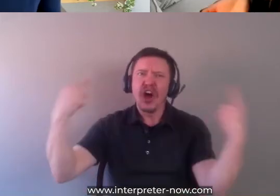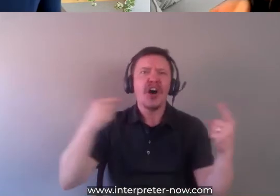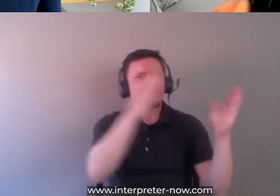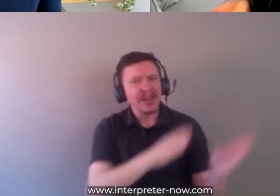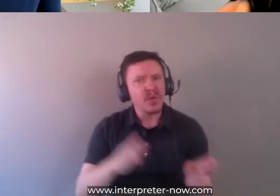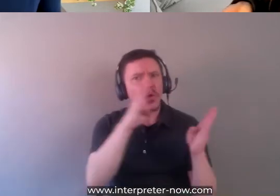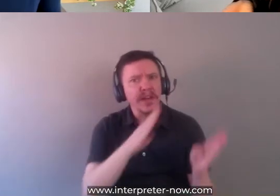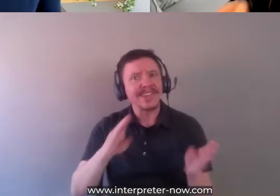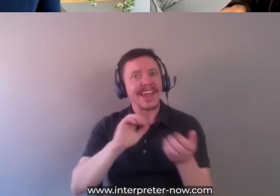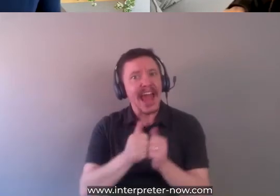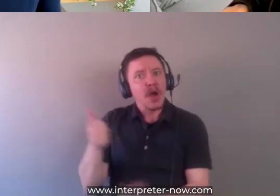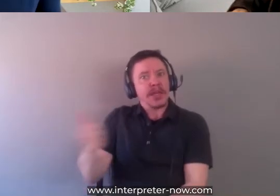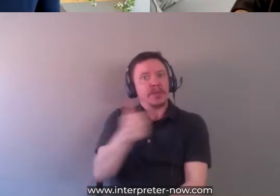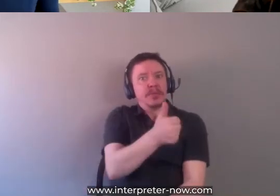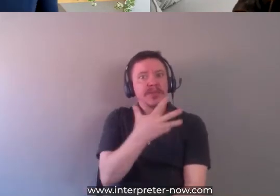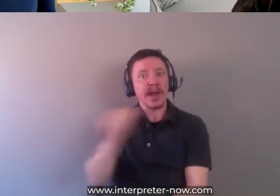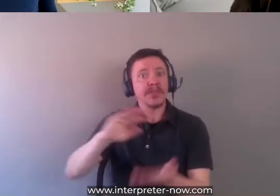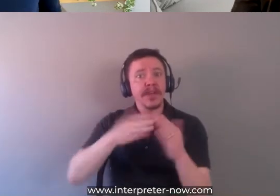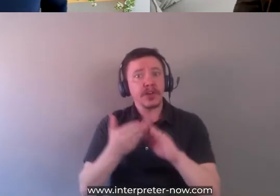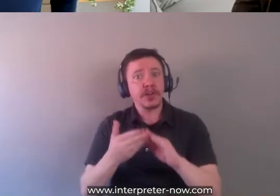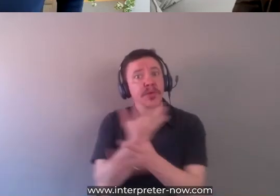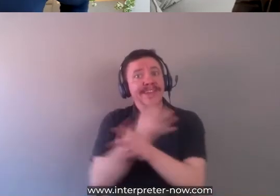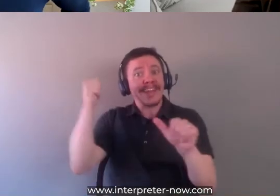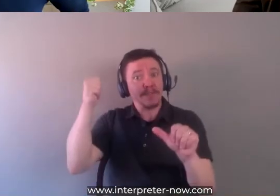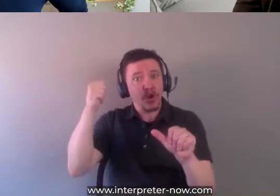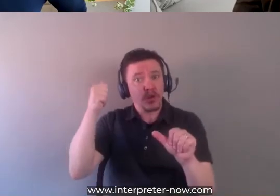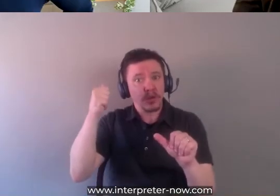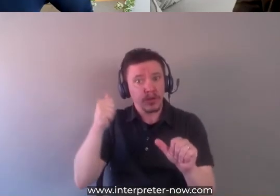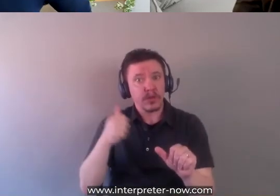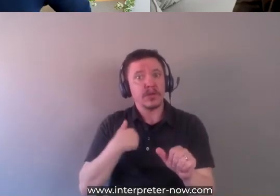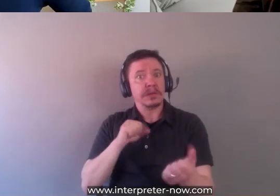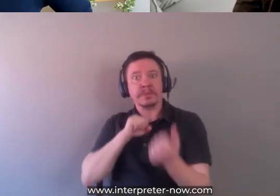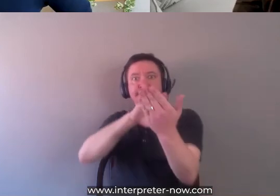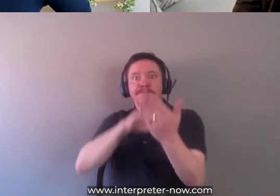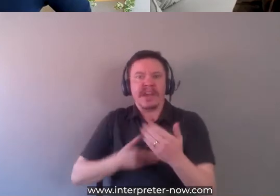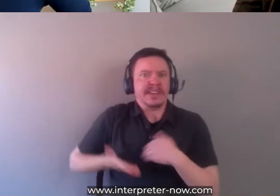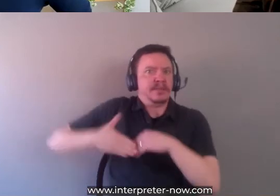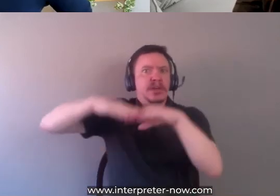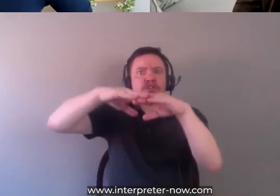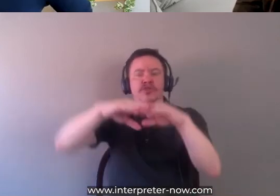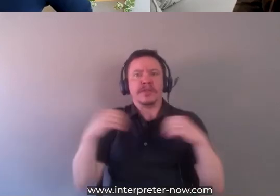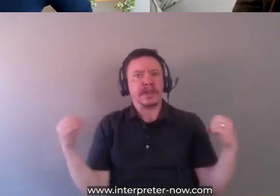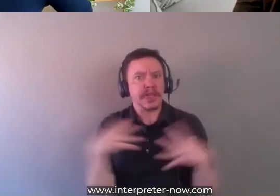to keep themselves and their community safer in the face of increasingly terrifying surveillance